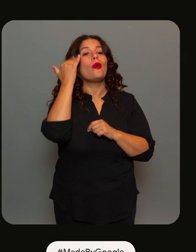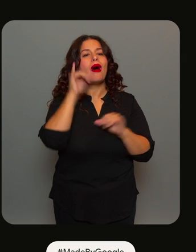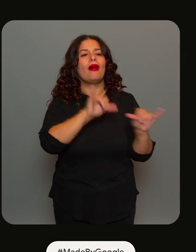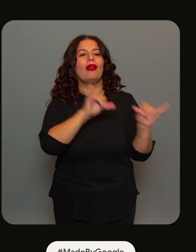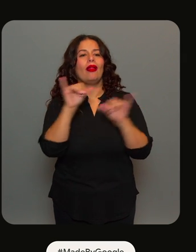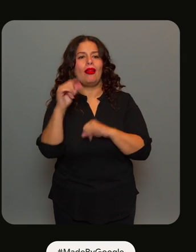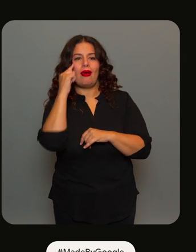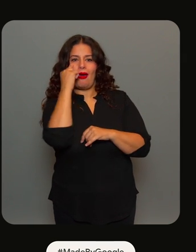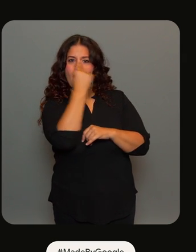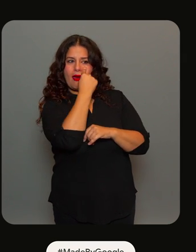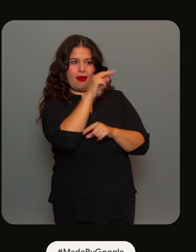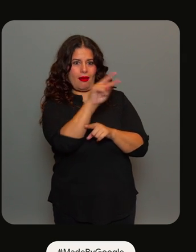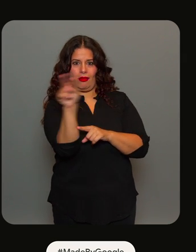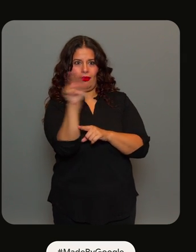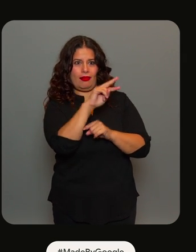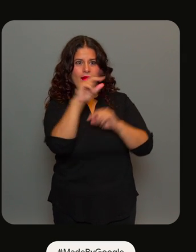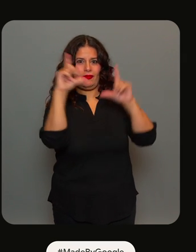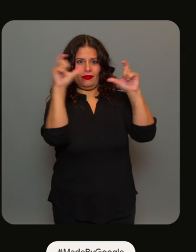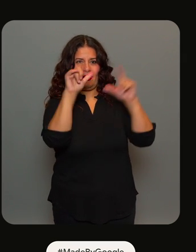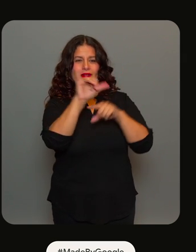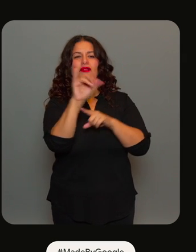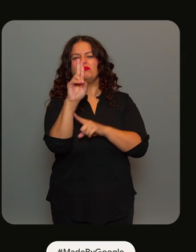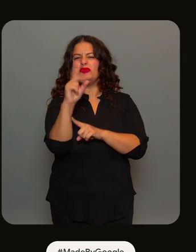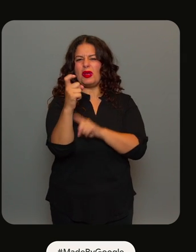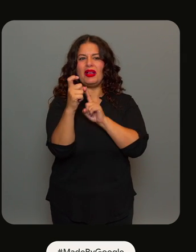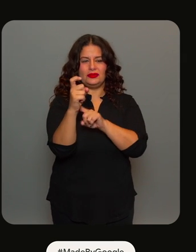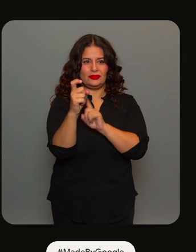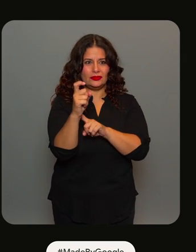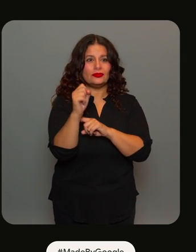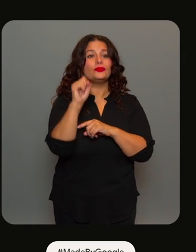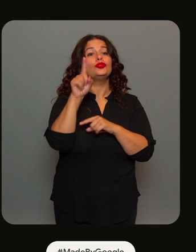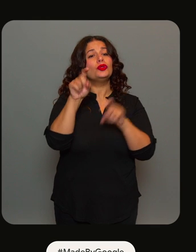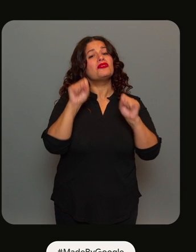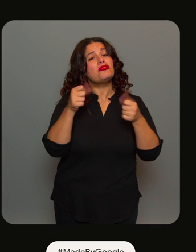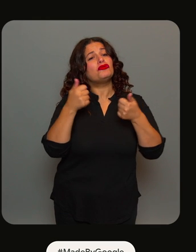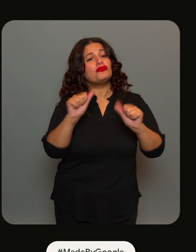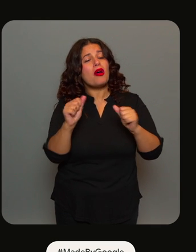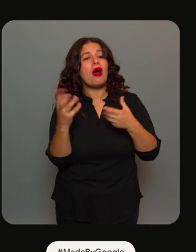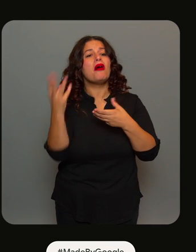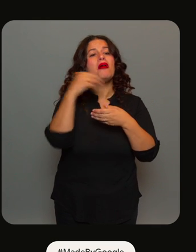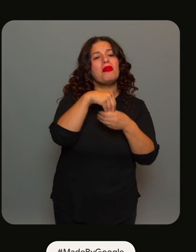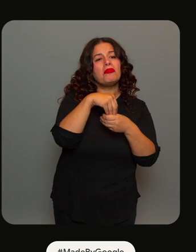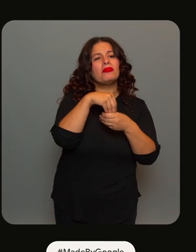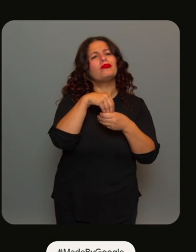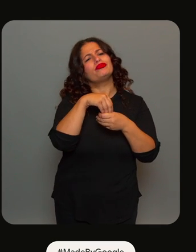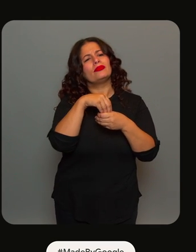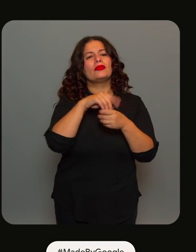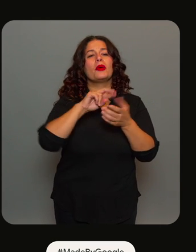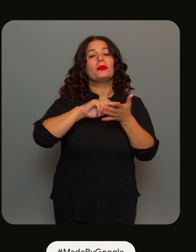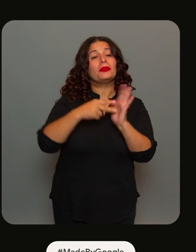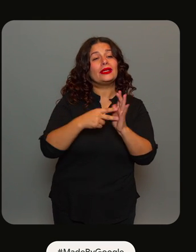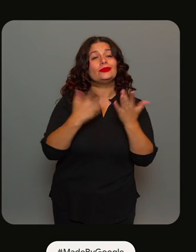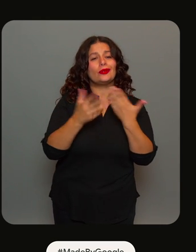Now, you could add another camera with a 2x telephoto lens, but that means a bulkier phone.